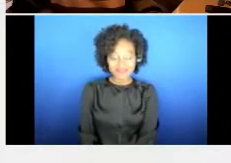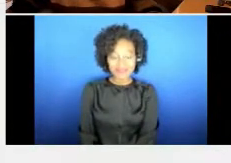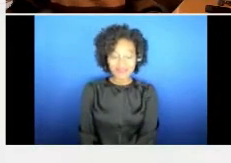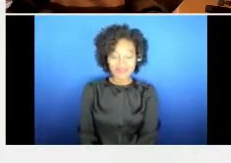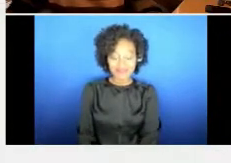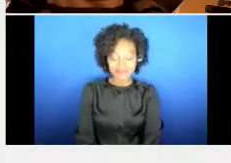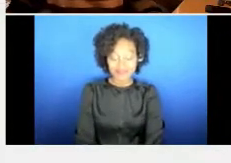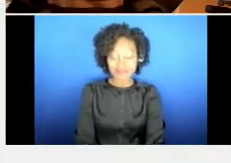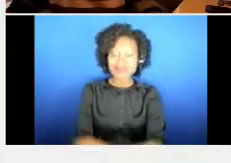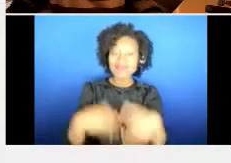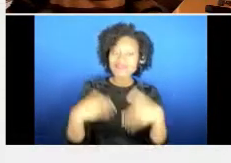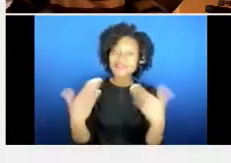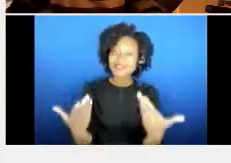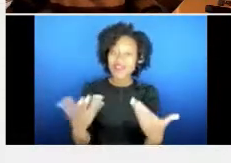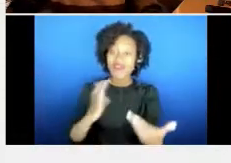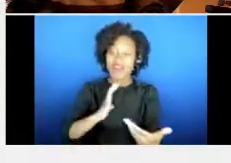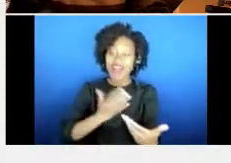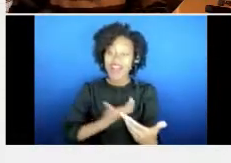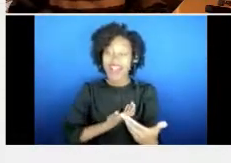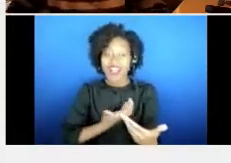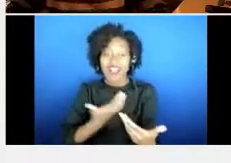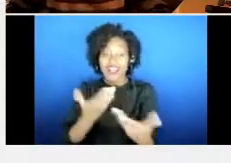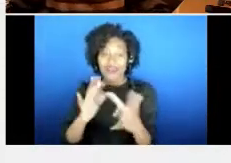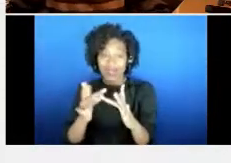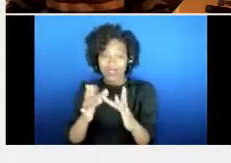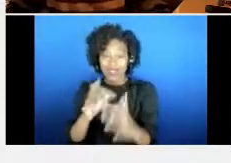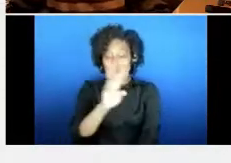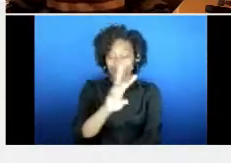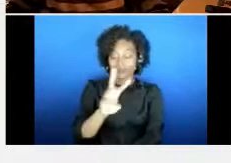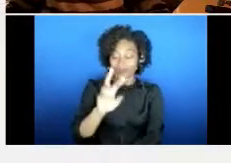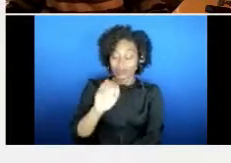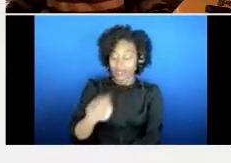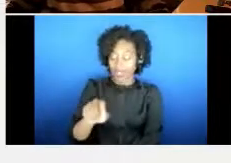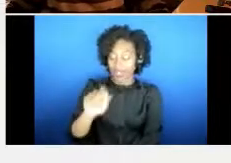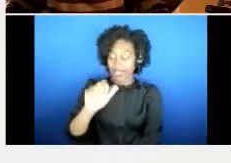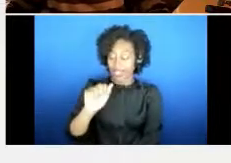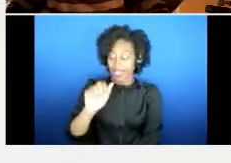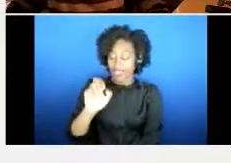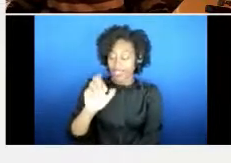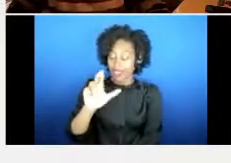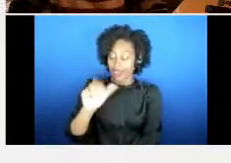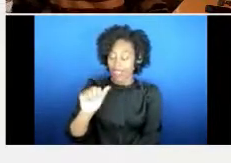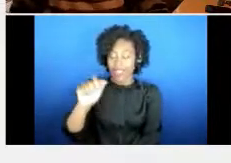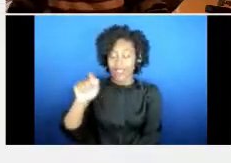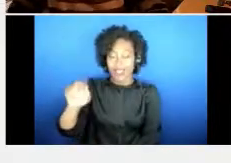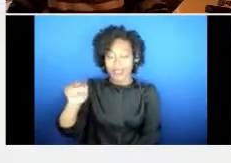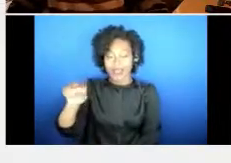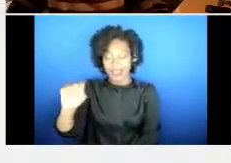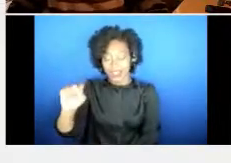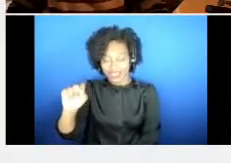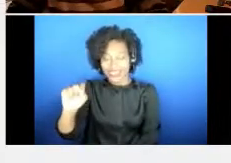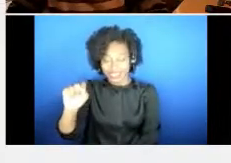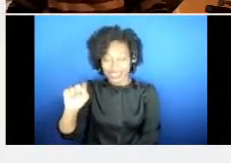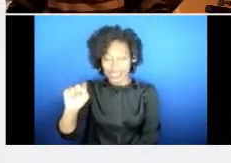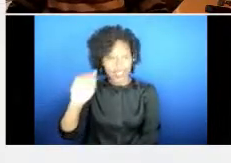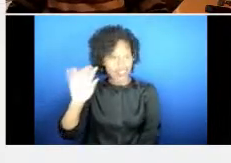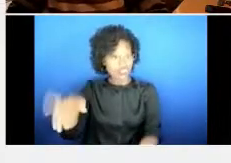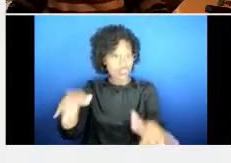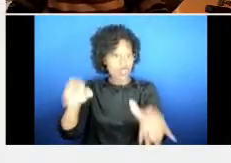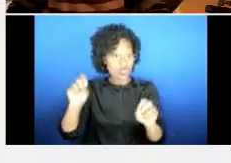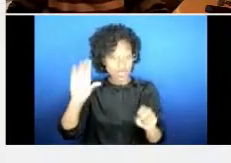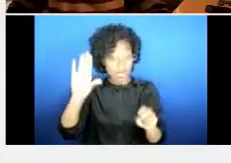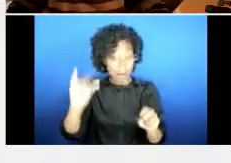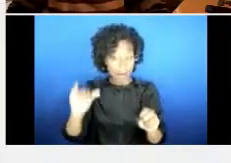So our website is www.aera.net the website is hosted by a local company called